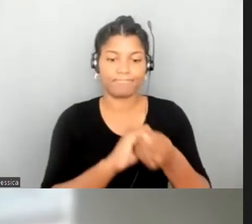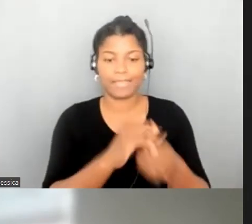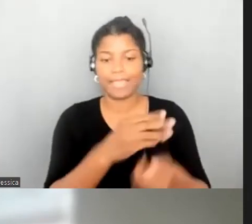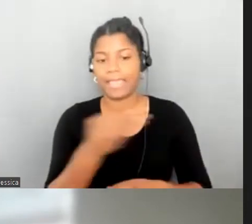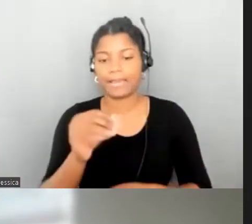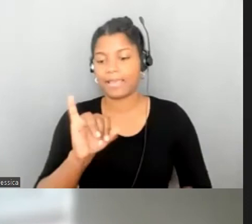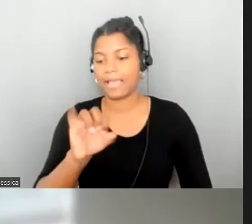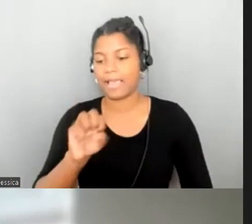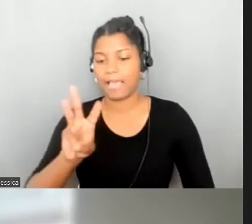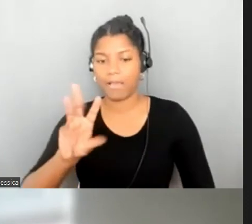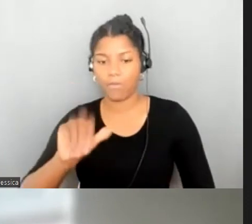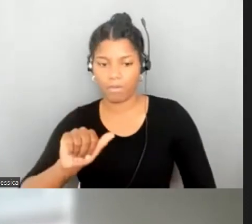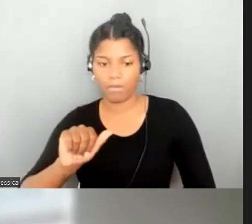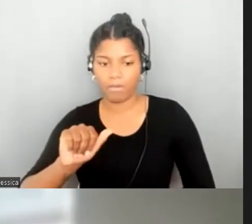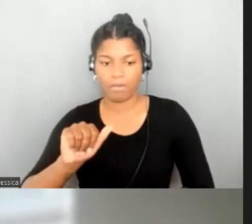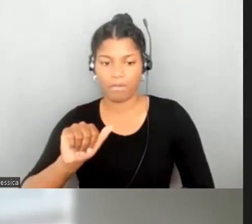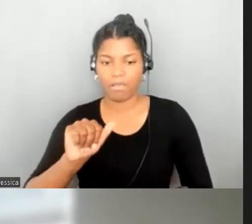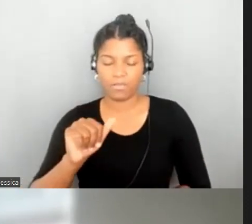It truly is a partnership.